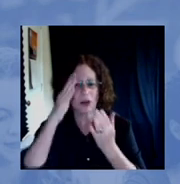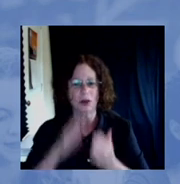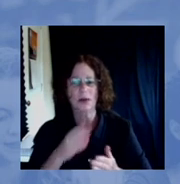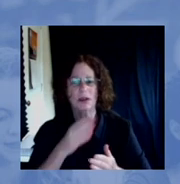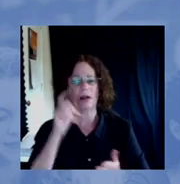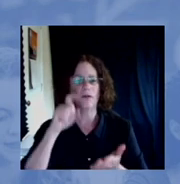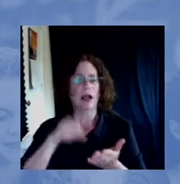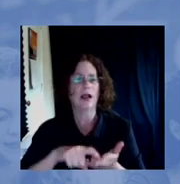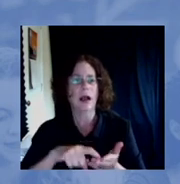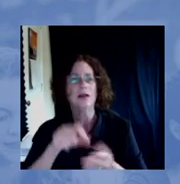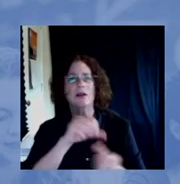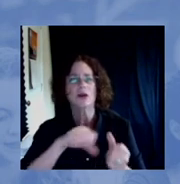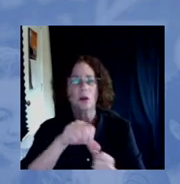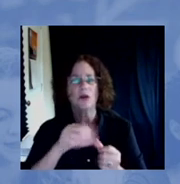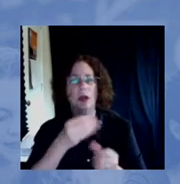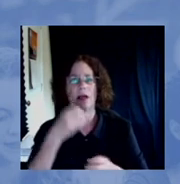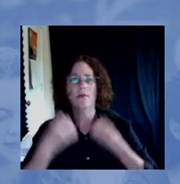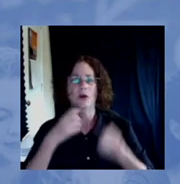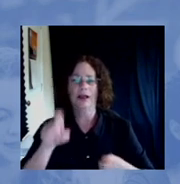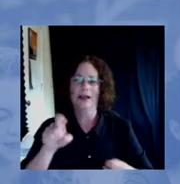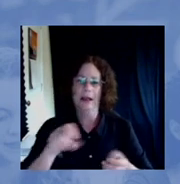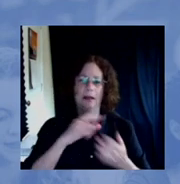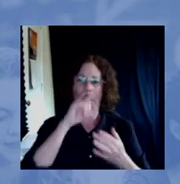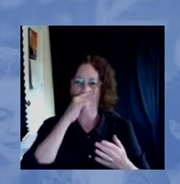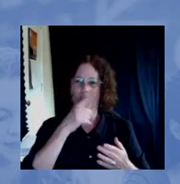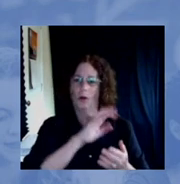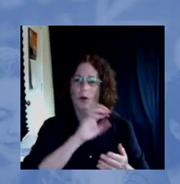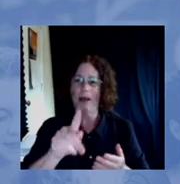AND EMOTIONAL NEEDS THAT KIDS WILL RETURN TO SCHOOL IN AUGUST WITH.